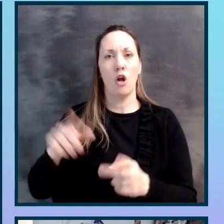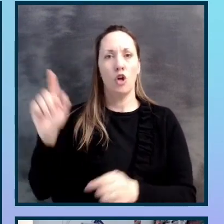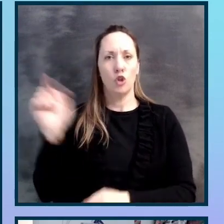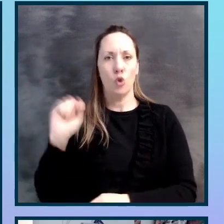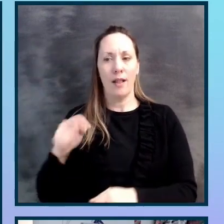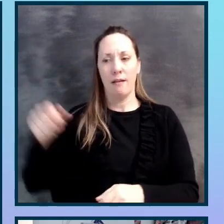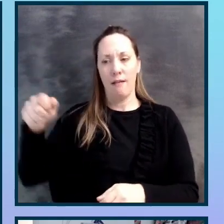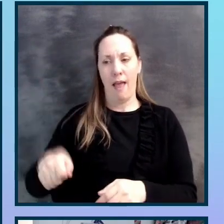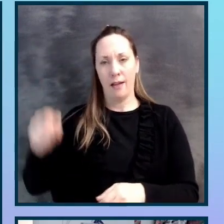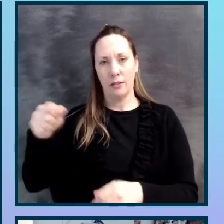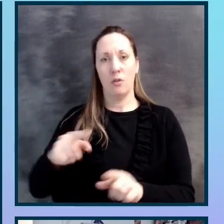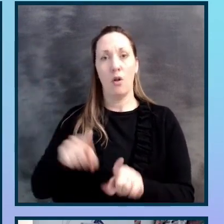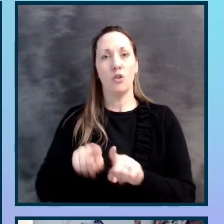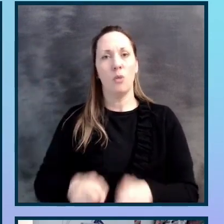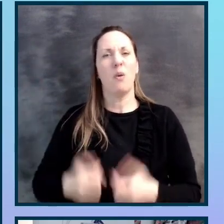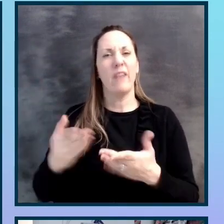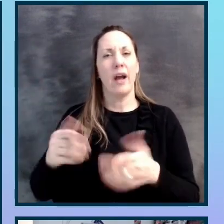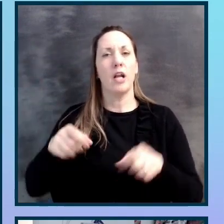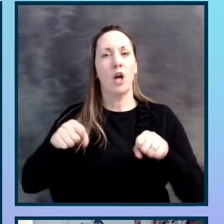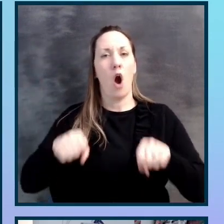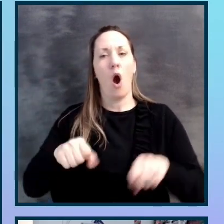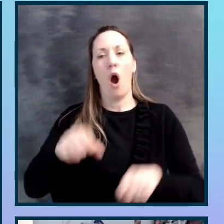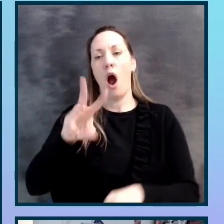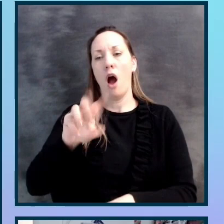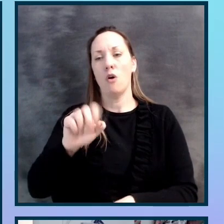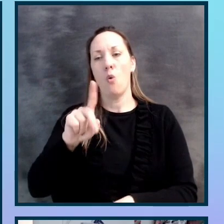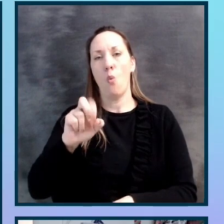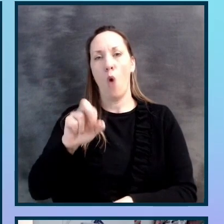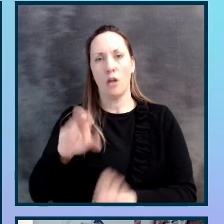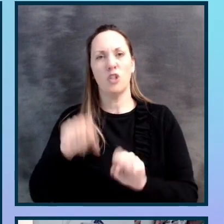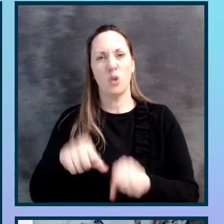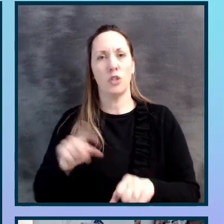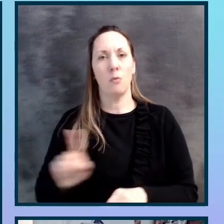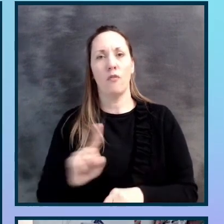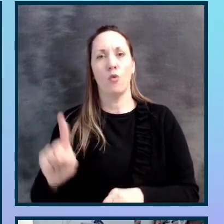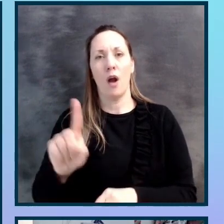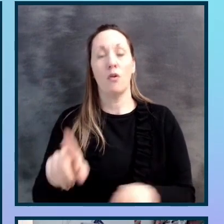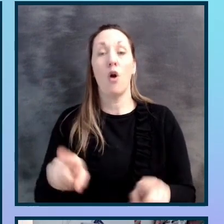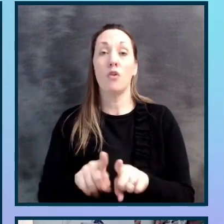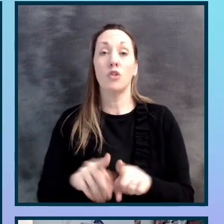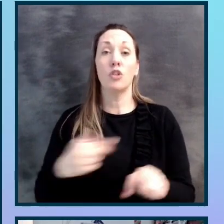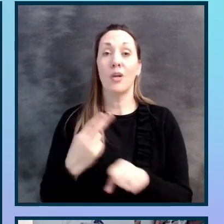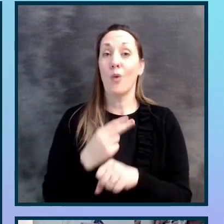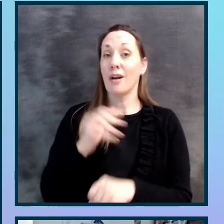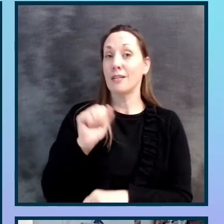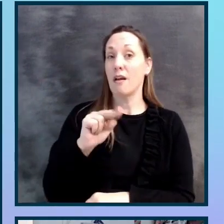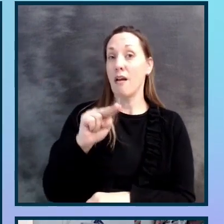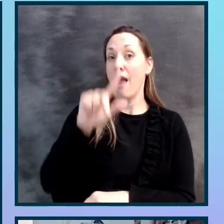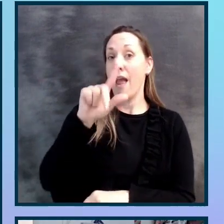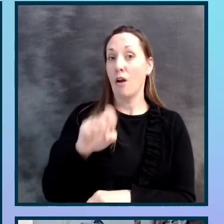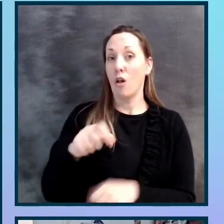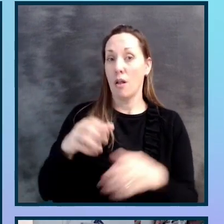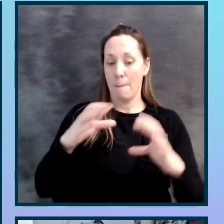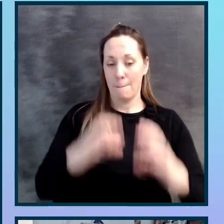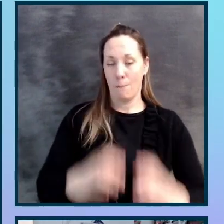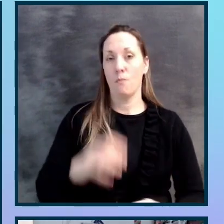that she needs to move around. Cindy also wears ankle braces to provide more stability to her when she stands and walks.